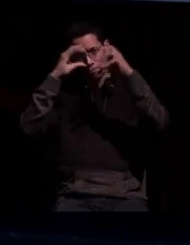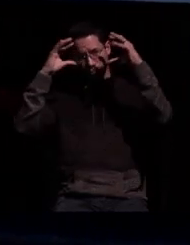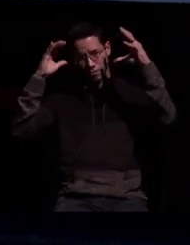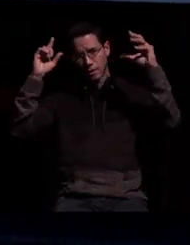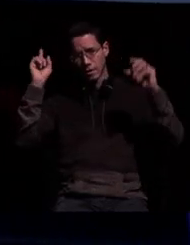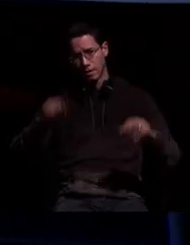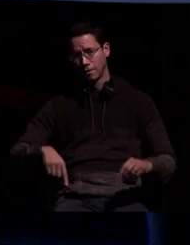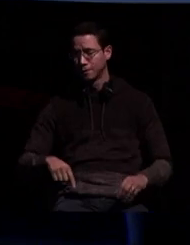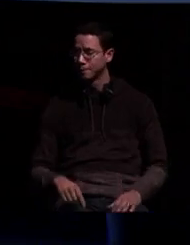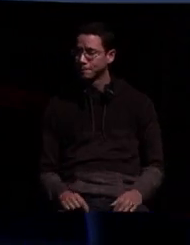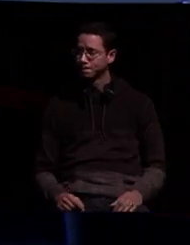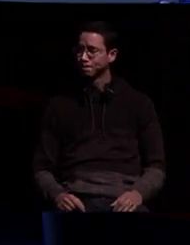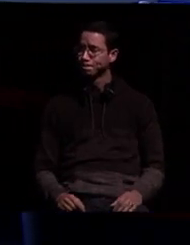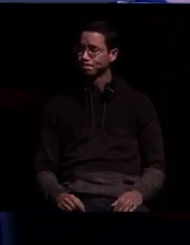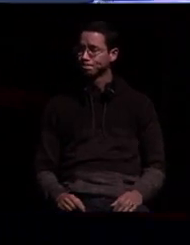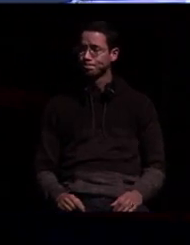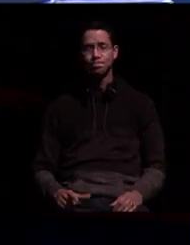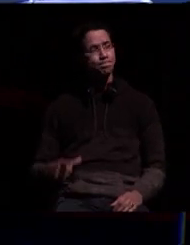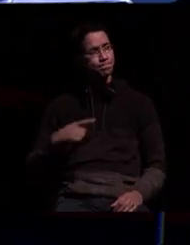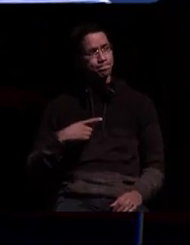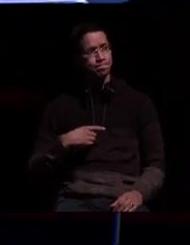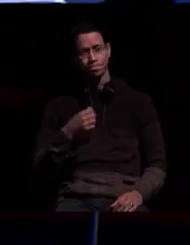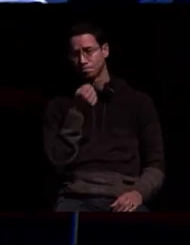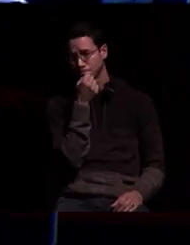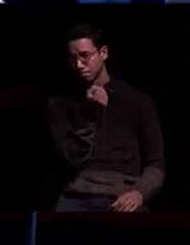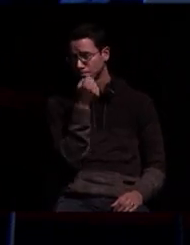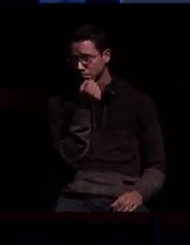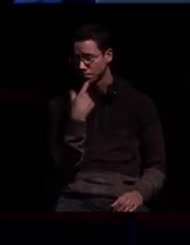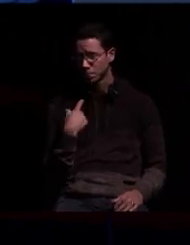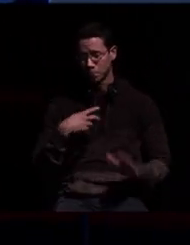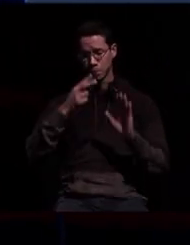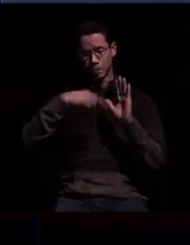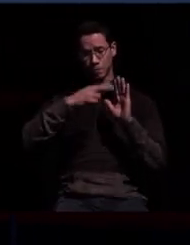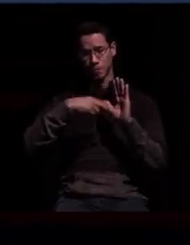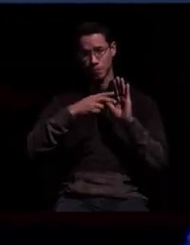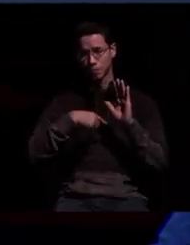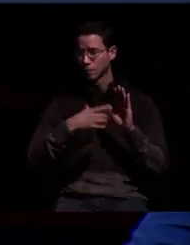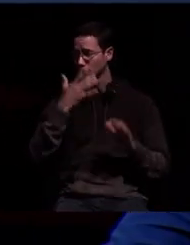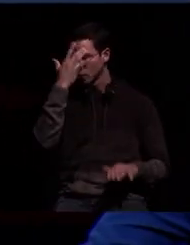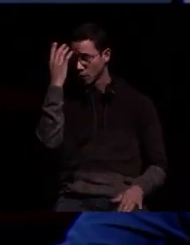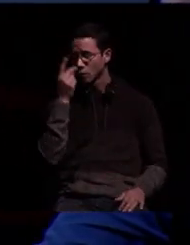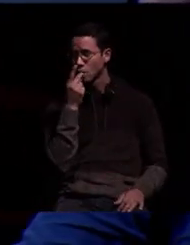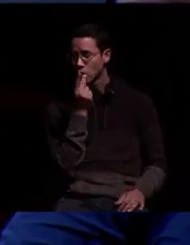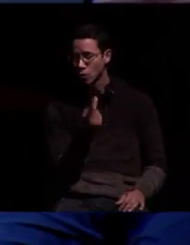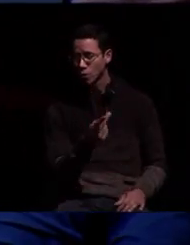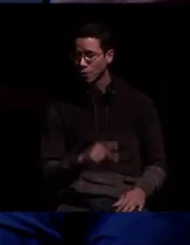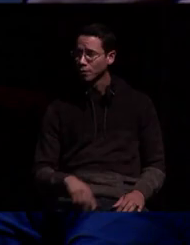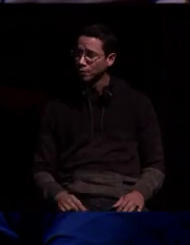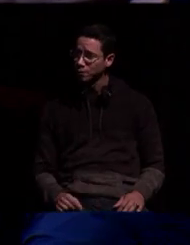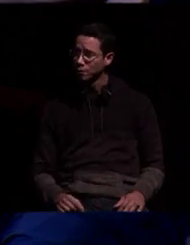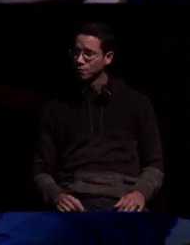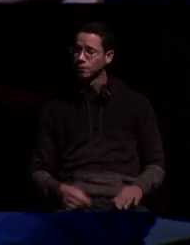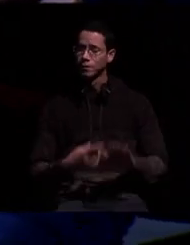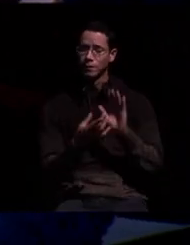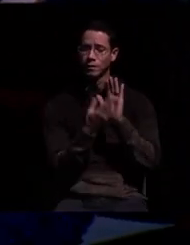There is the testimony of one of that magazine’s reader saying “The magazine so and so...”